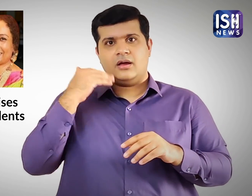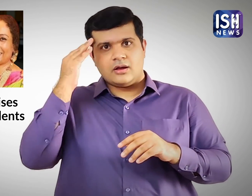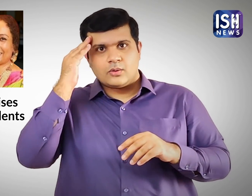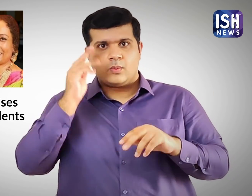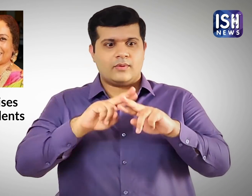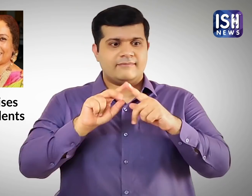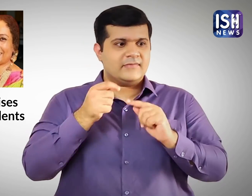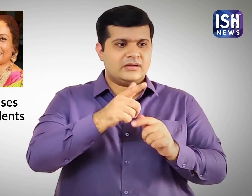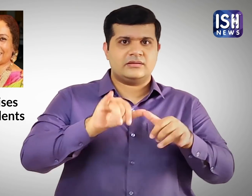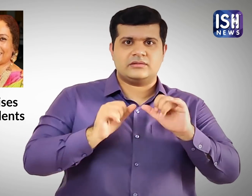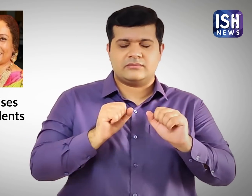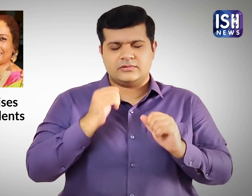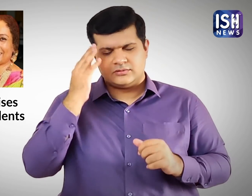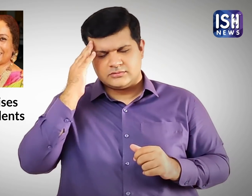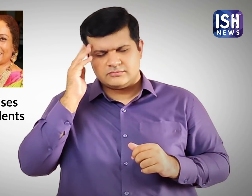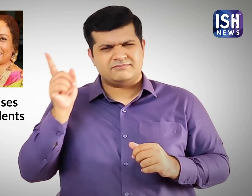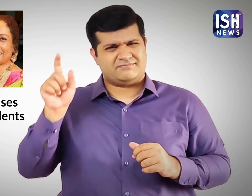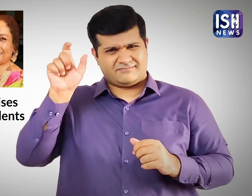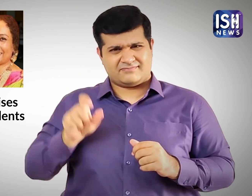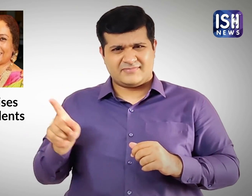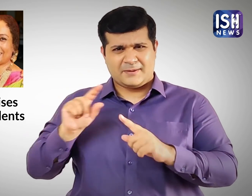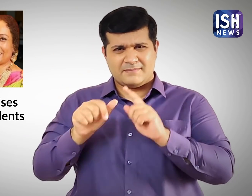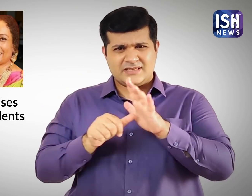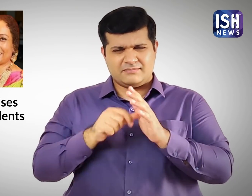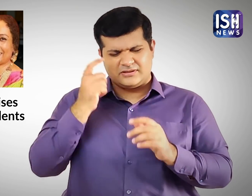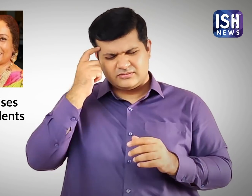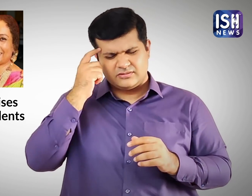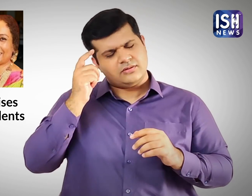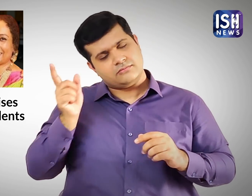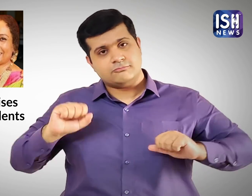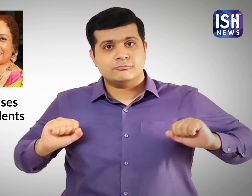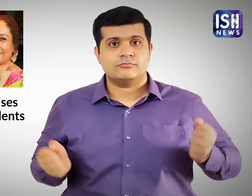Ms Pillai was aware about the difficulties and decided to take matters into her own hands.